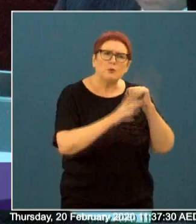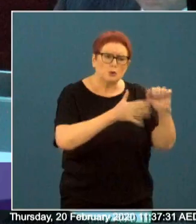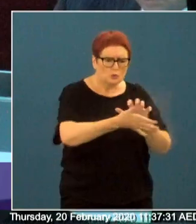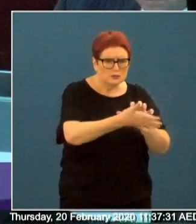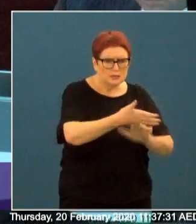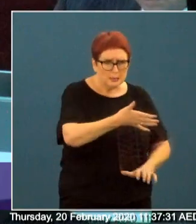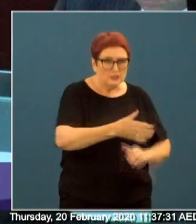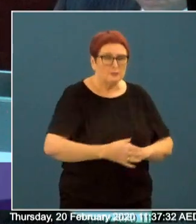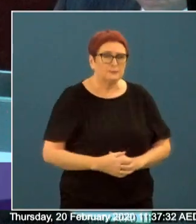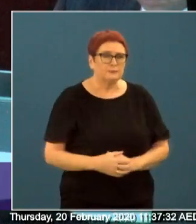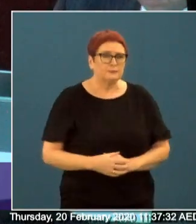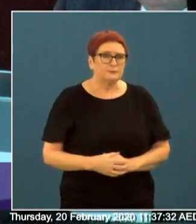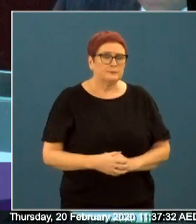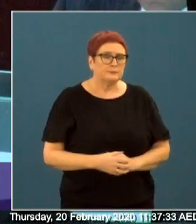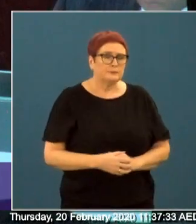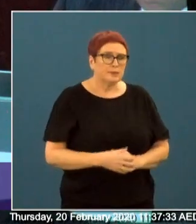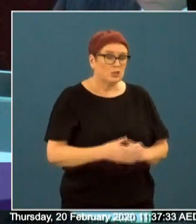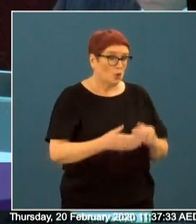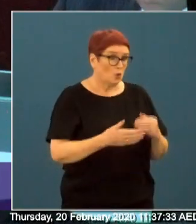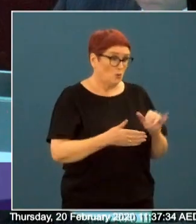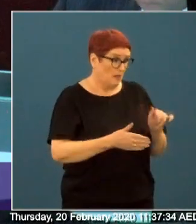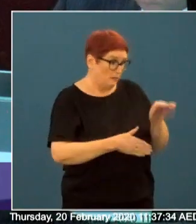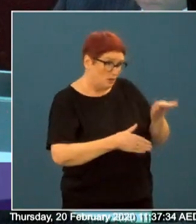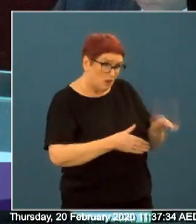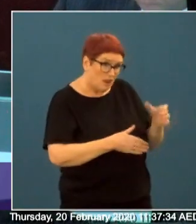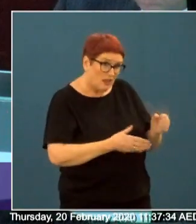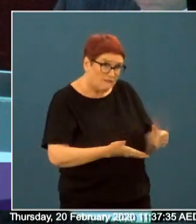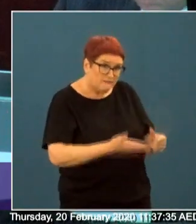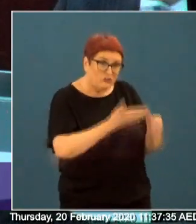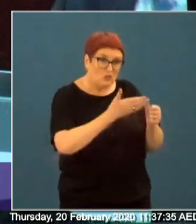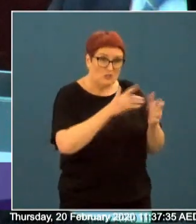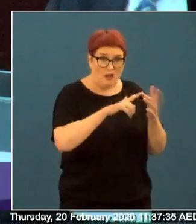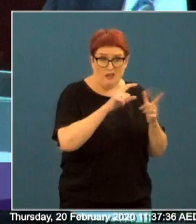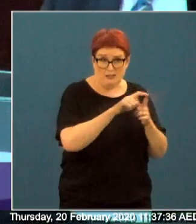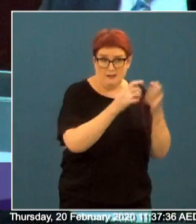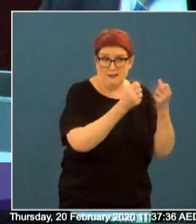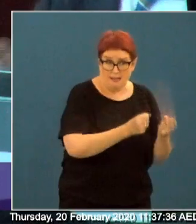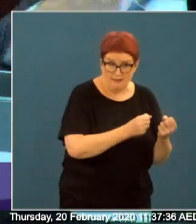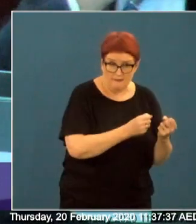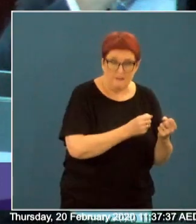in addition to the primary developmental condition, people with intellectual disability and autistic people